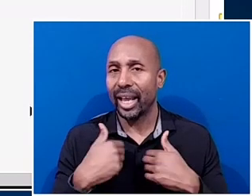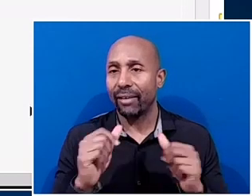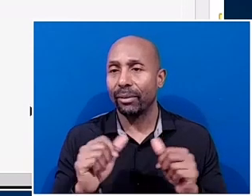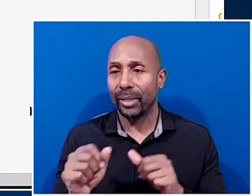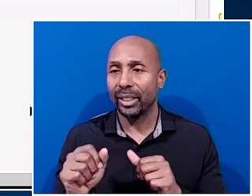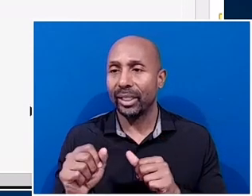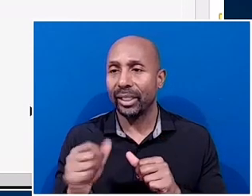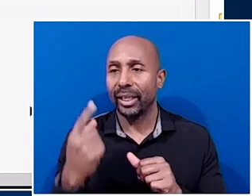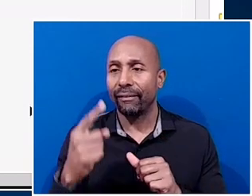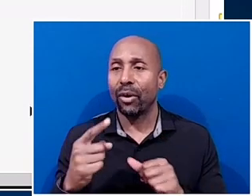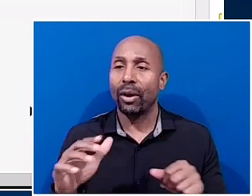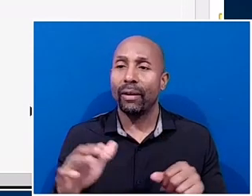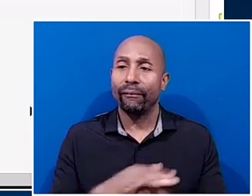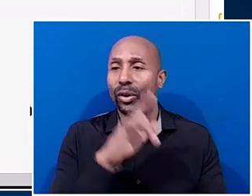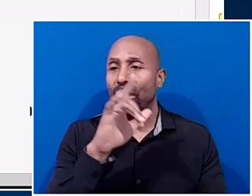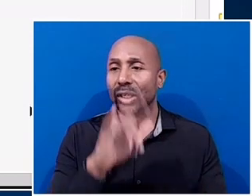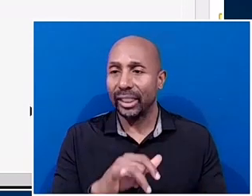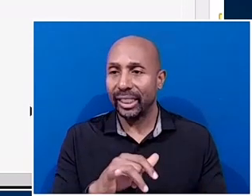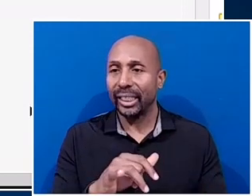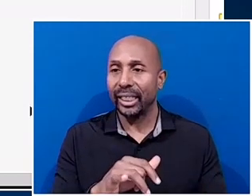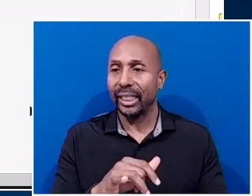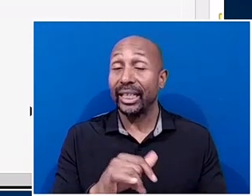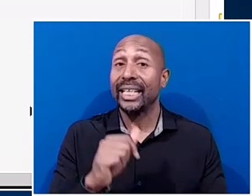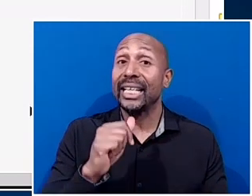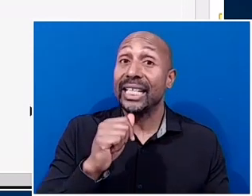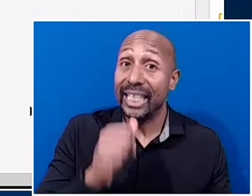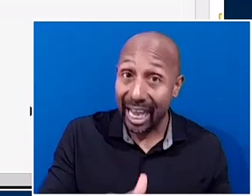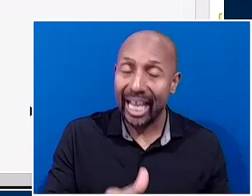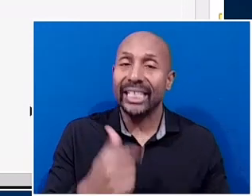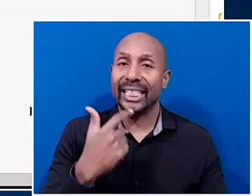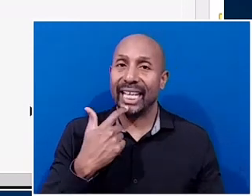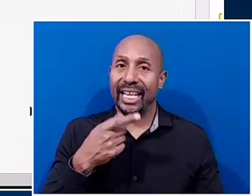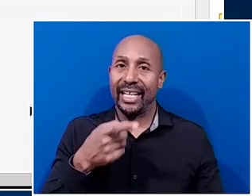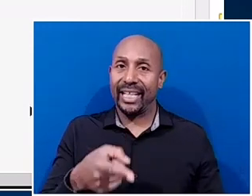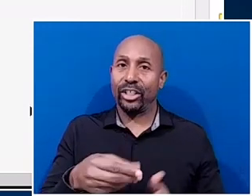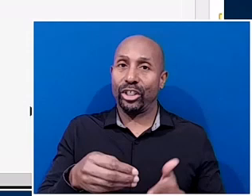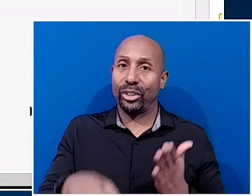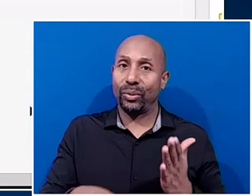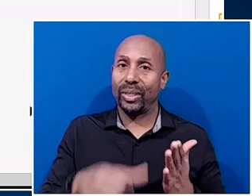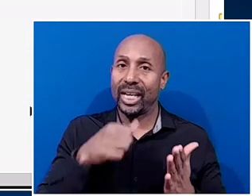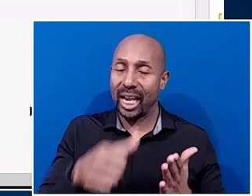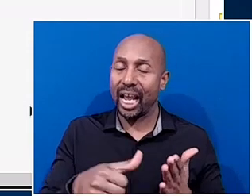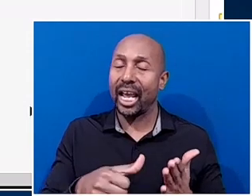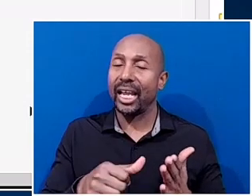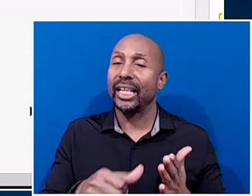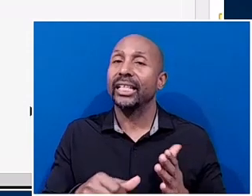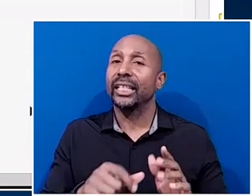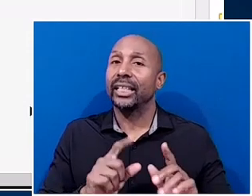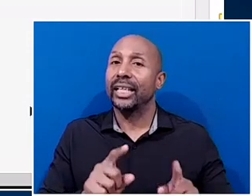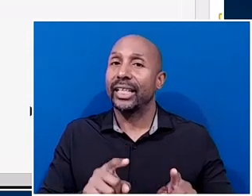have not withdrawn if they have begun attendance and none of the other